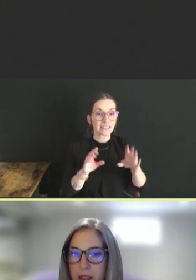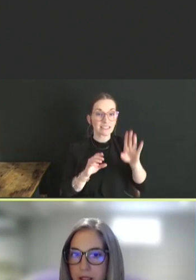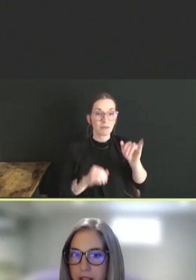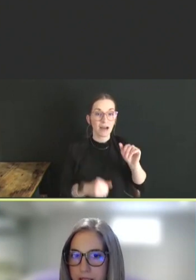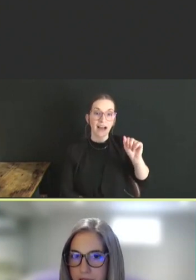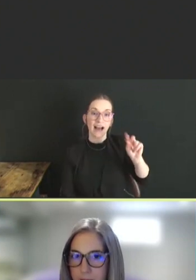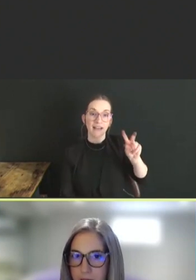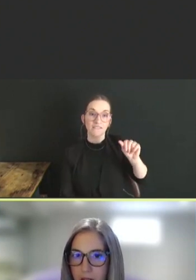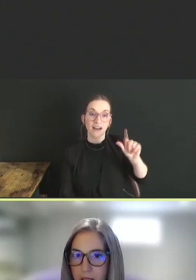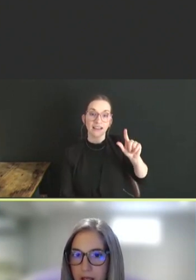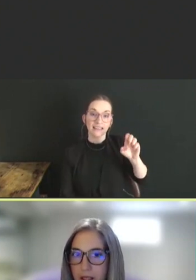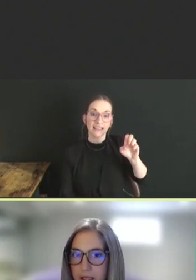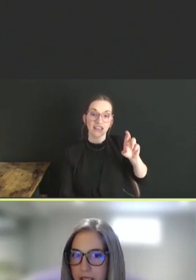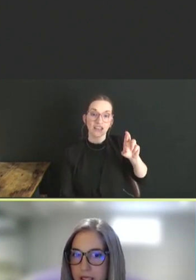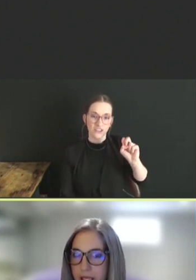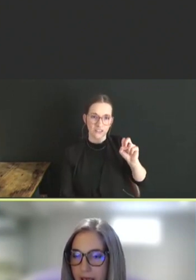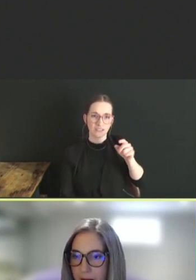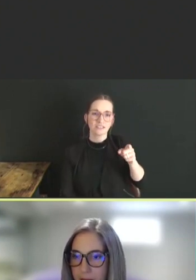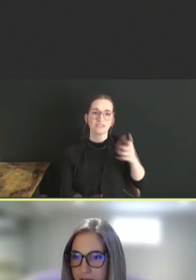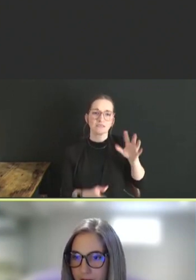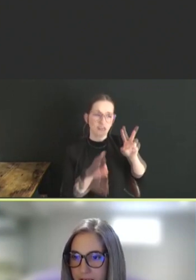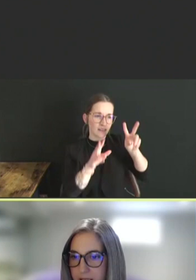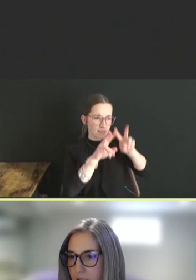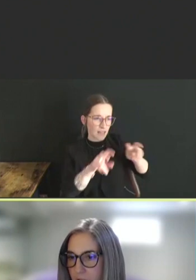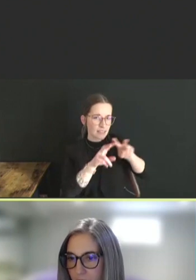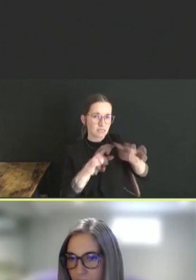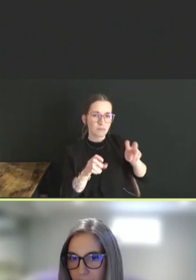And they did an assessment looking at the existing gaps in vaccination coverage.